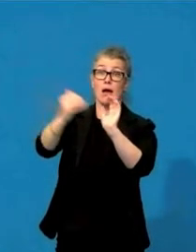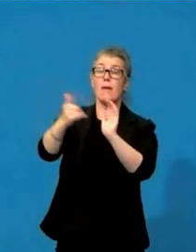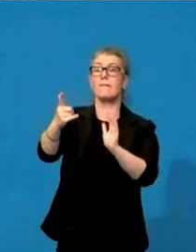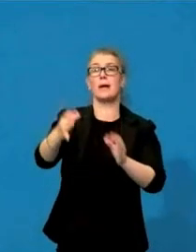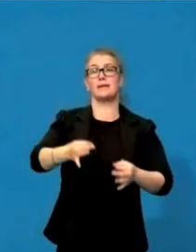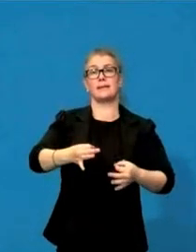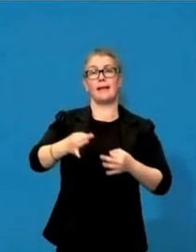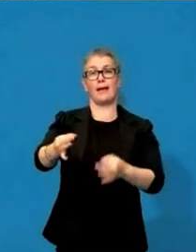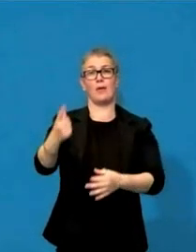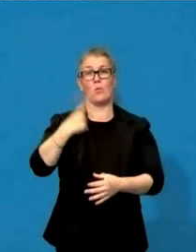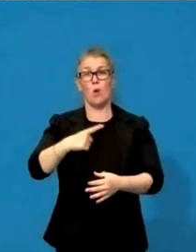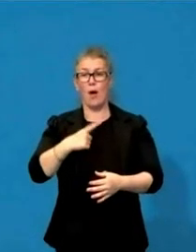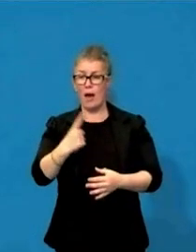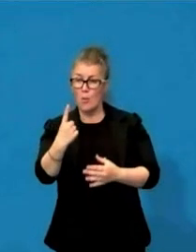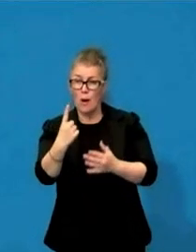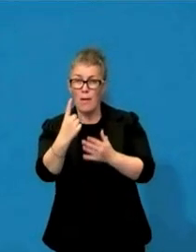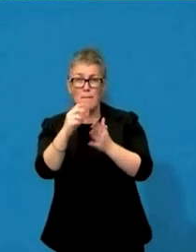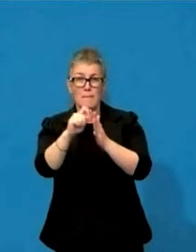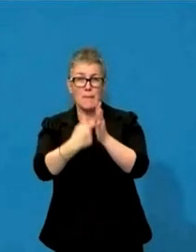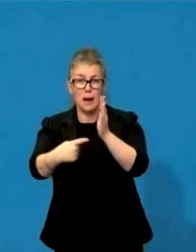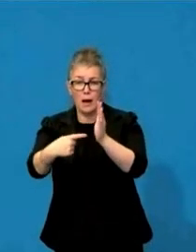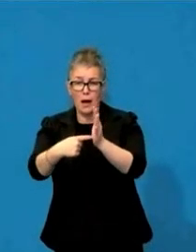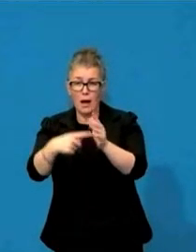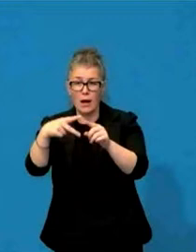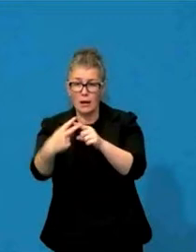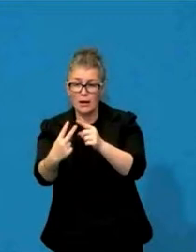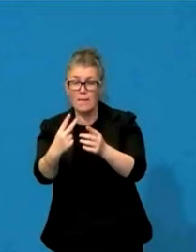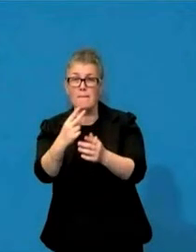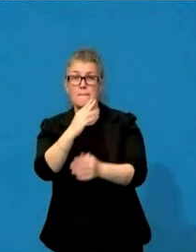were missing. So we had to wait further for that to arrive back.